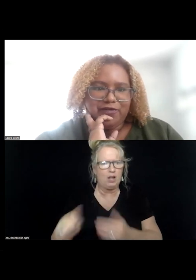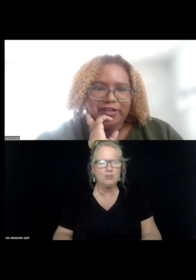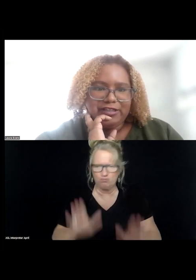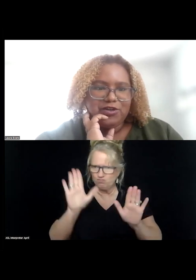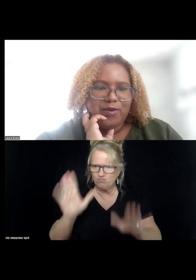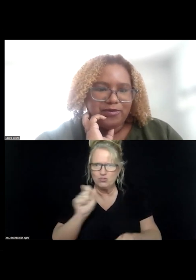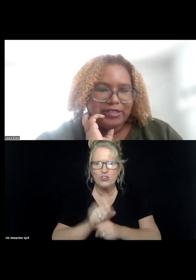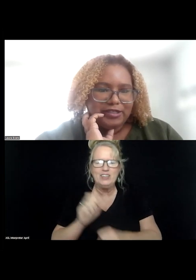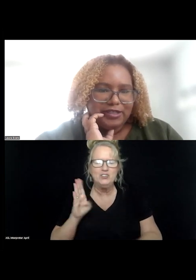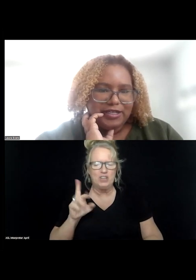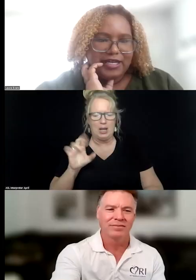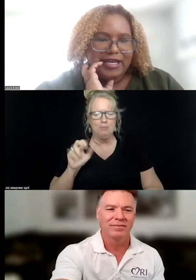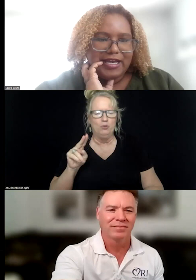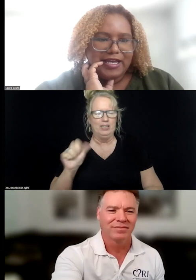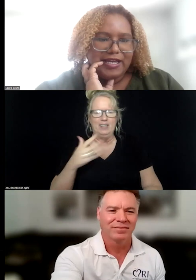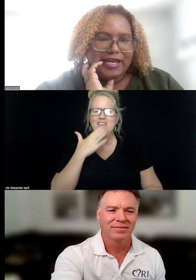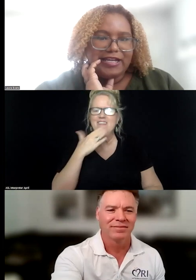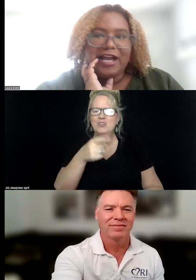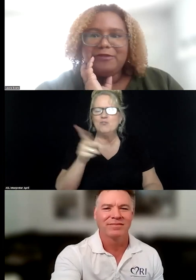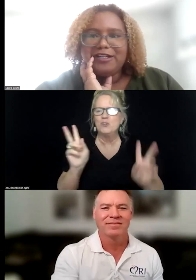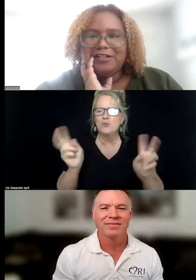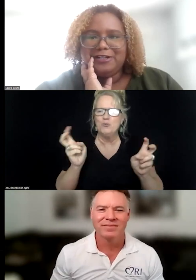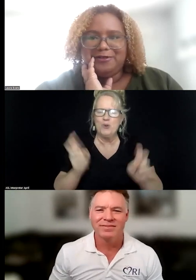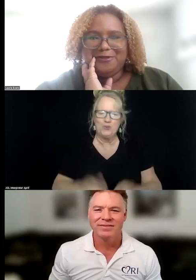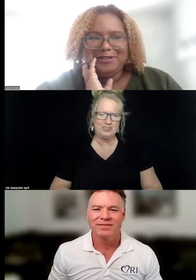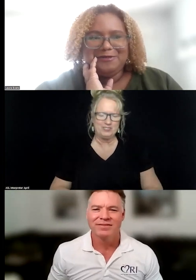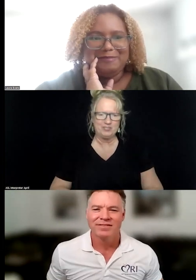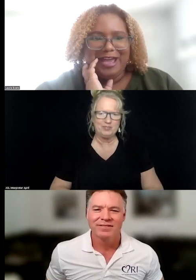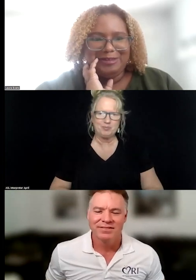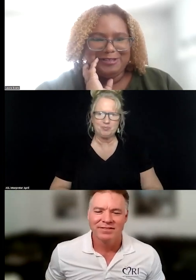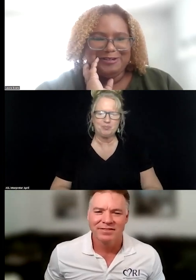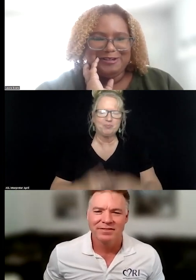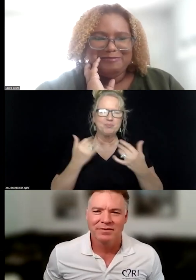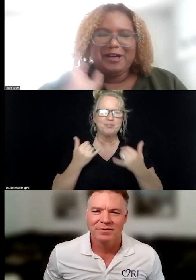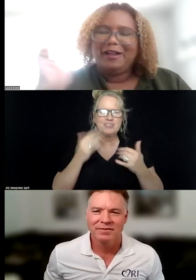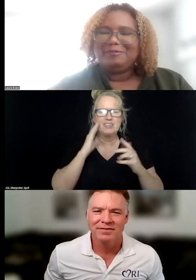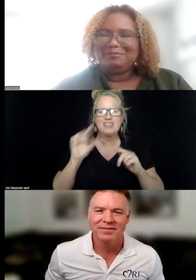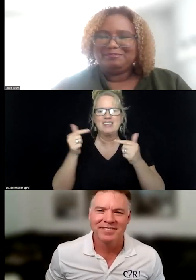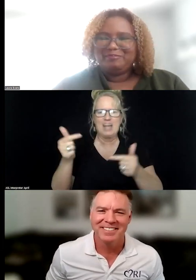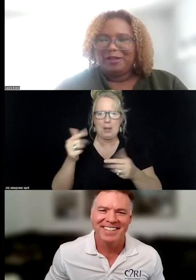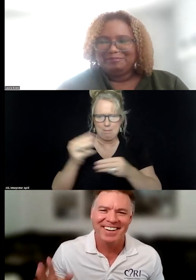THANK YOU FOR THIS QUOTE. NOW I AM GOING TO TURN IT OVER TO OUR MATH WIZARD, PAUL.